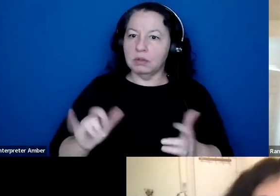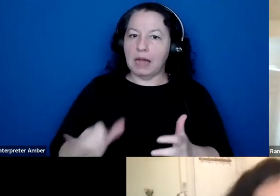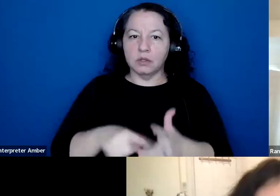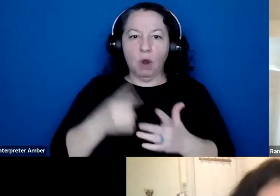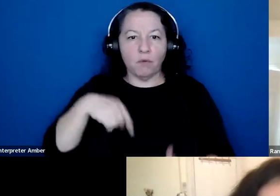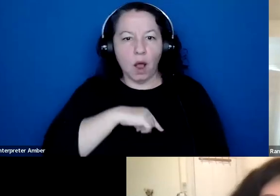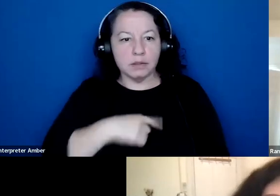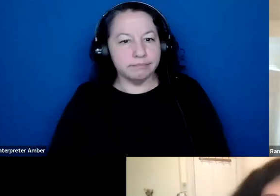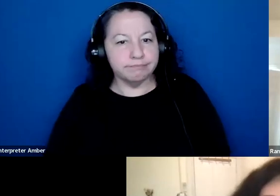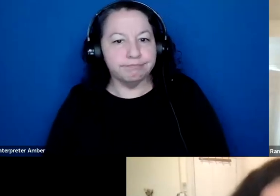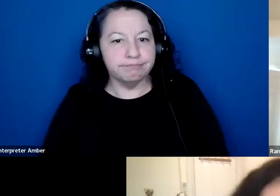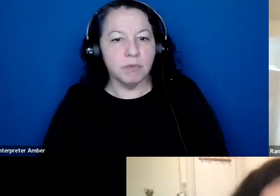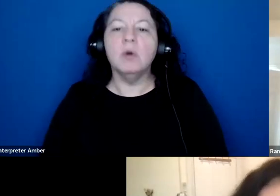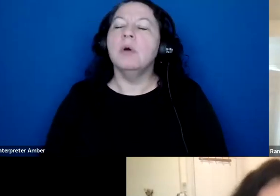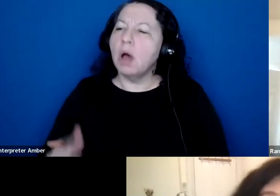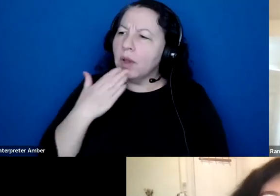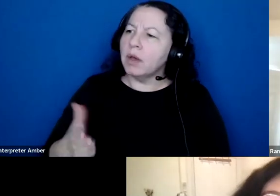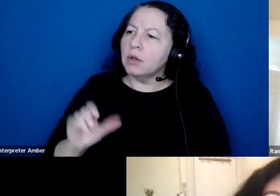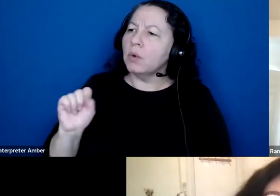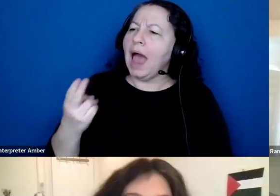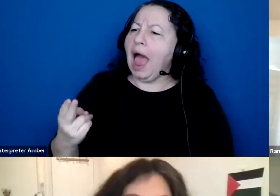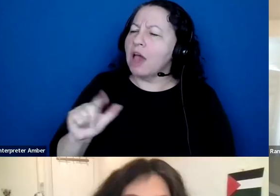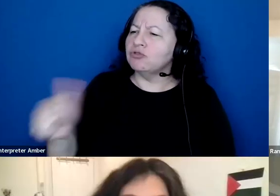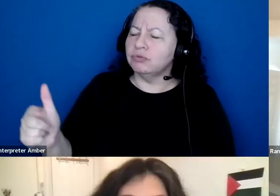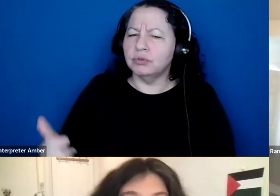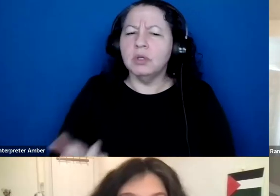Ash, I'll turn to you next, because, you know, as you mentioned, fossil